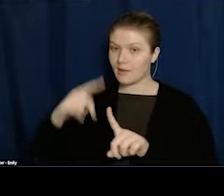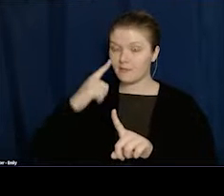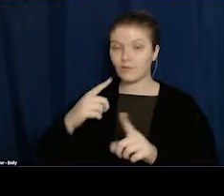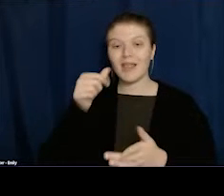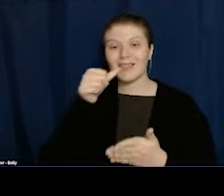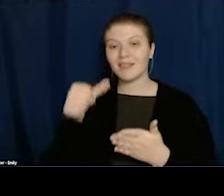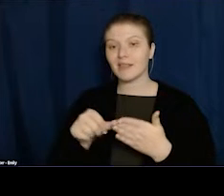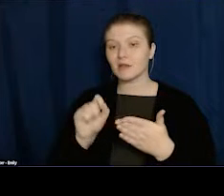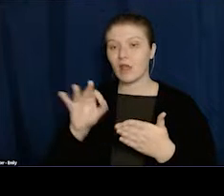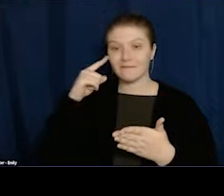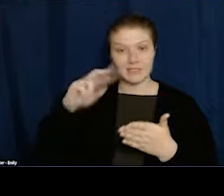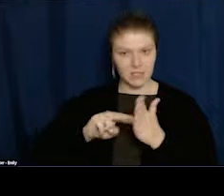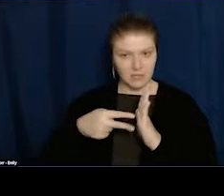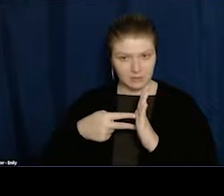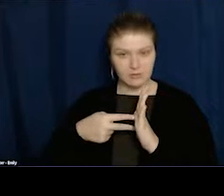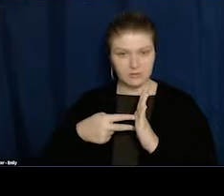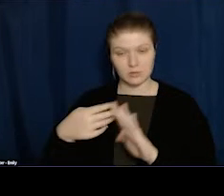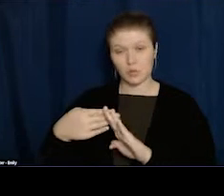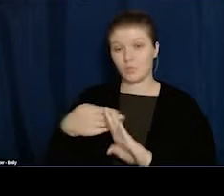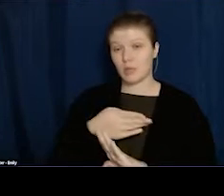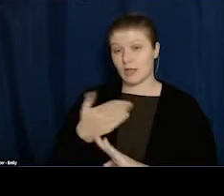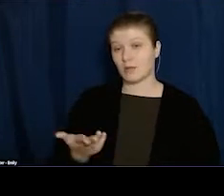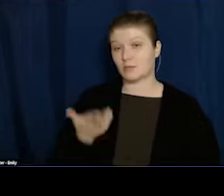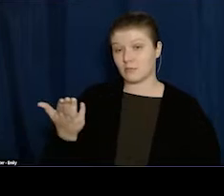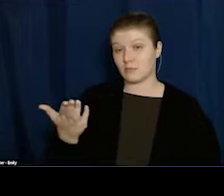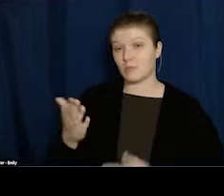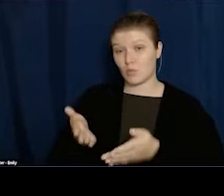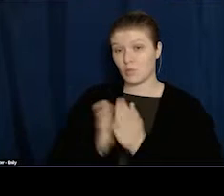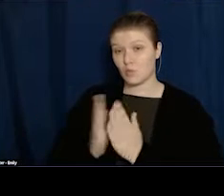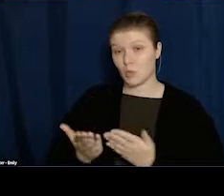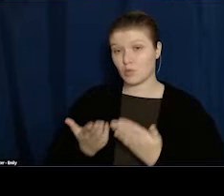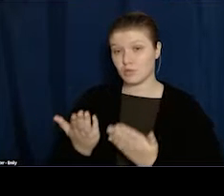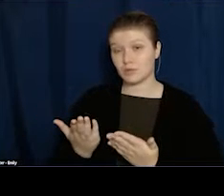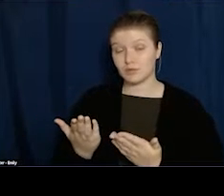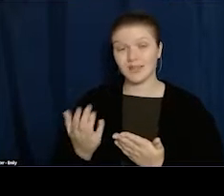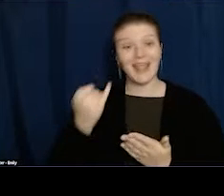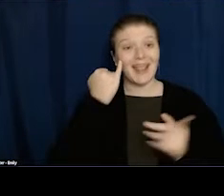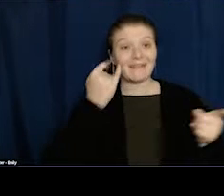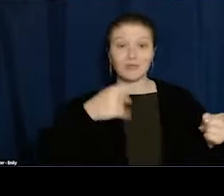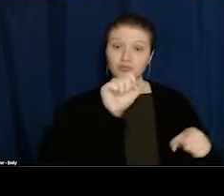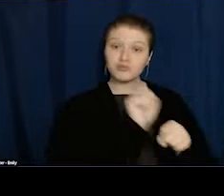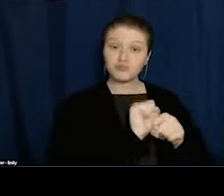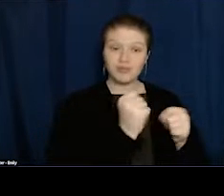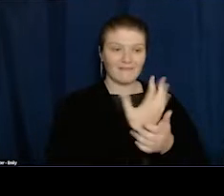If you created those records in FastLane, you will not be able to find or link them in Research.gov or vice versa.